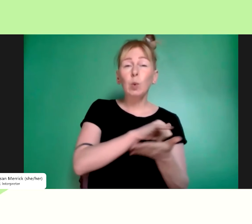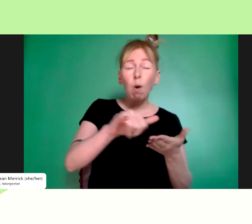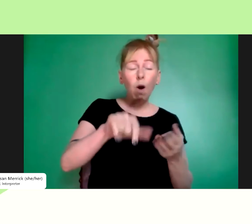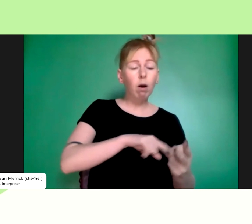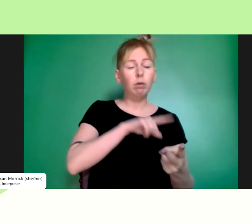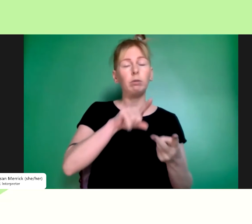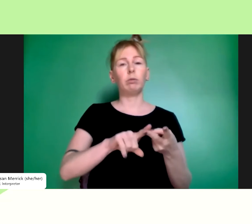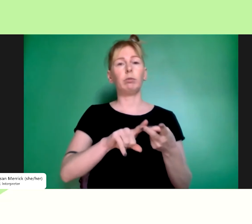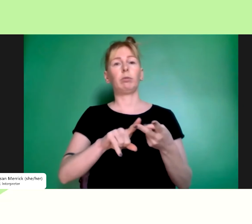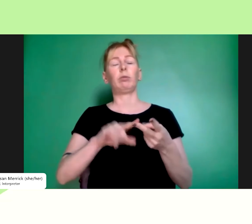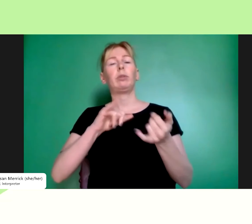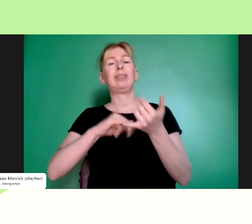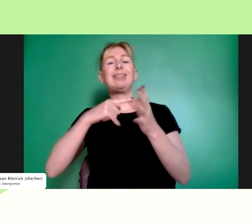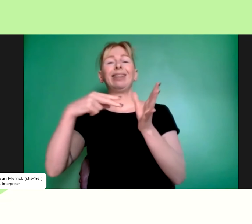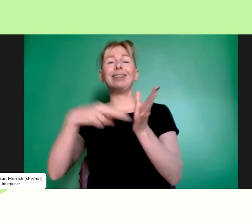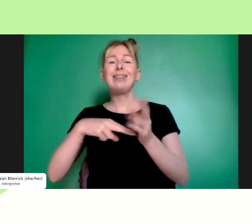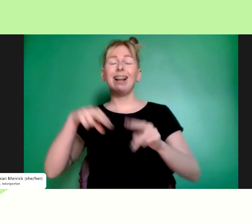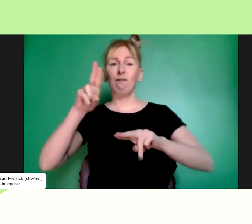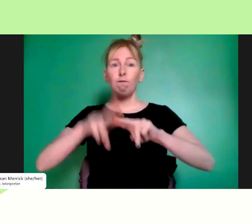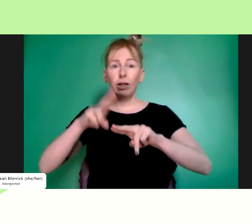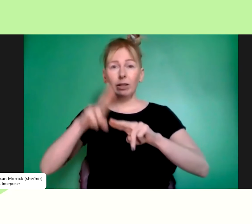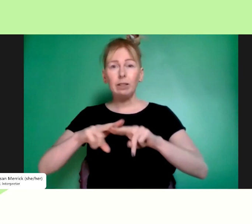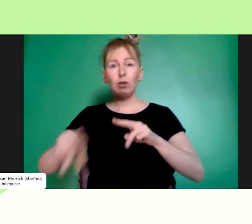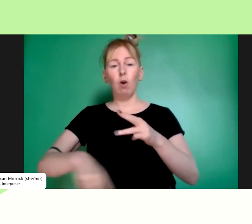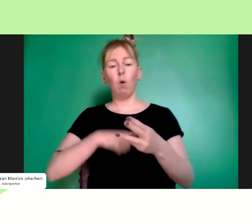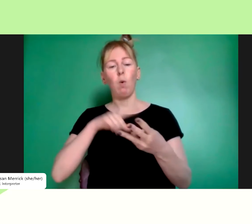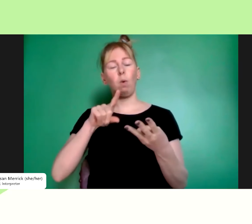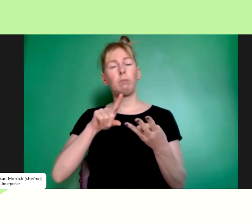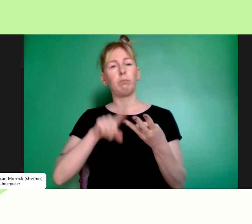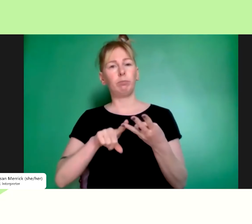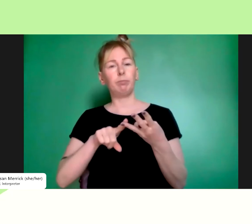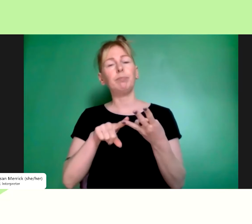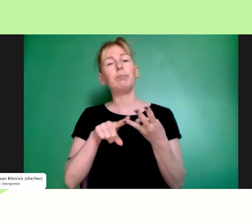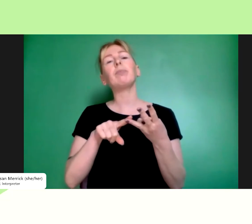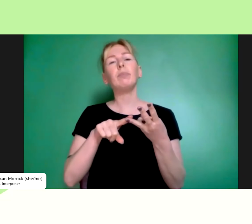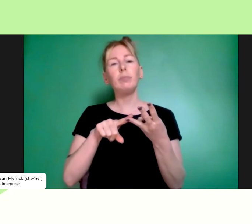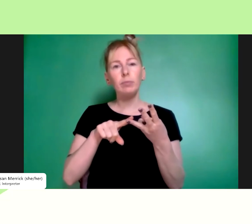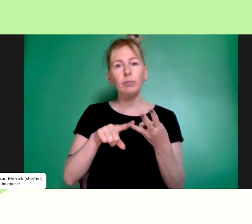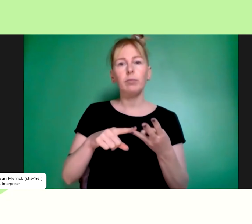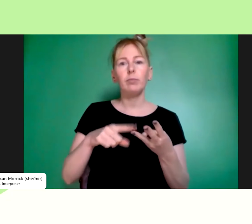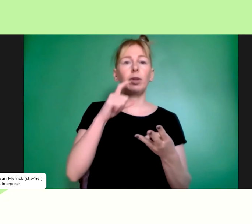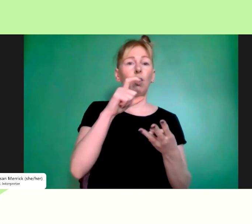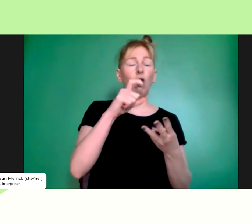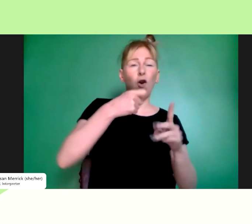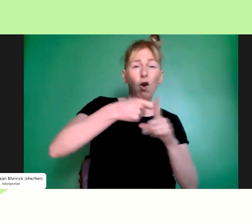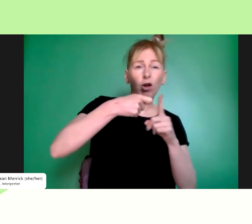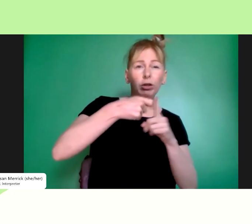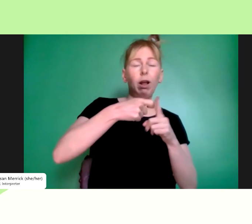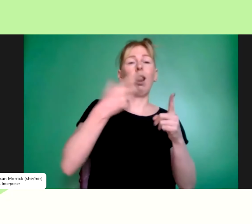the McEvoy Foundation for the Arts in San Francisco, Konsthall C in Sweden,